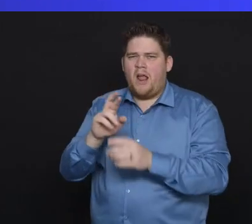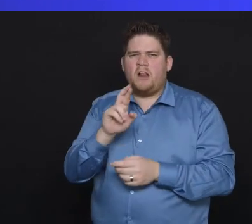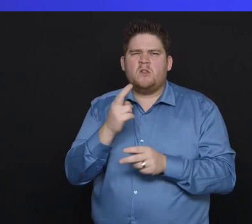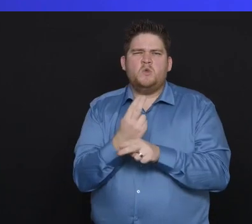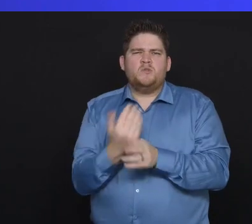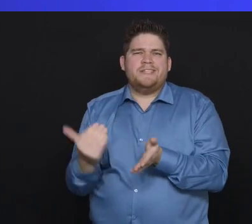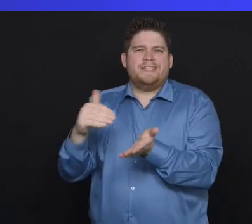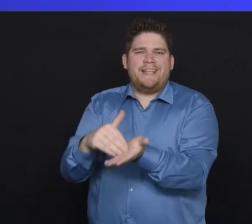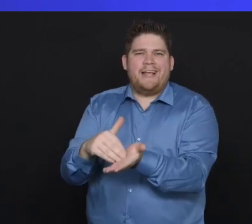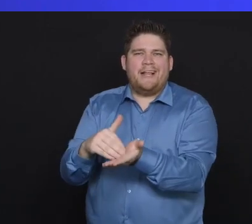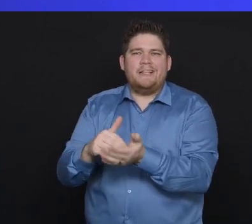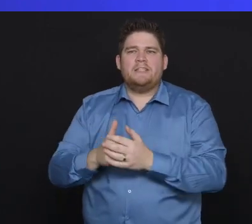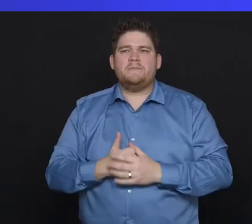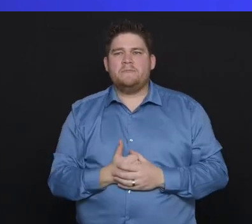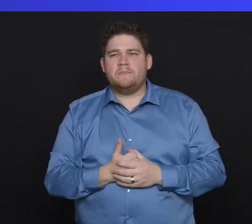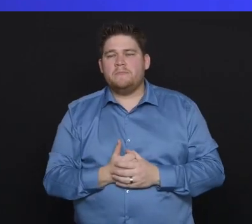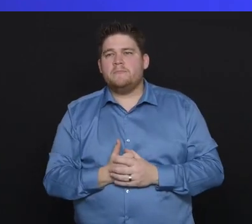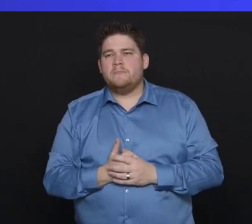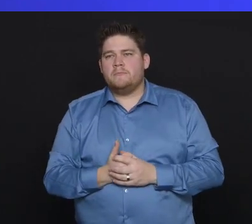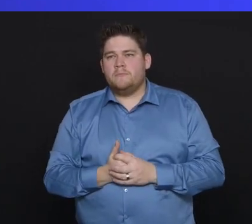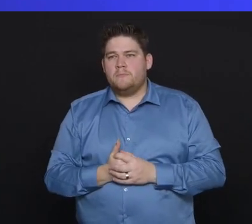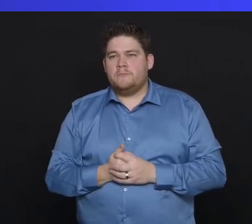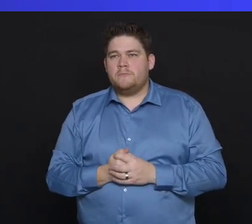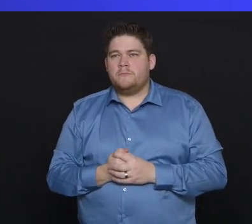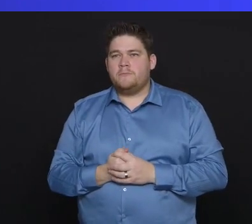and